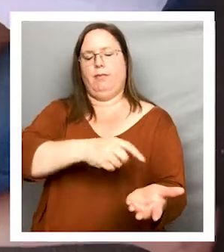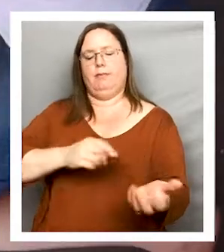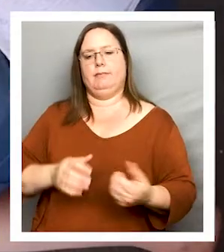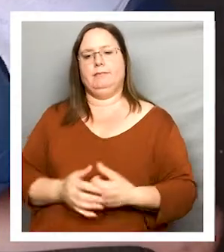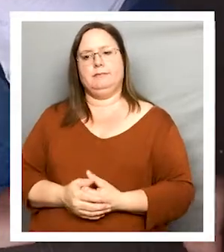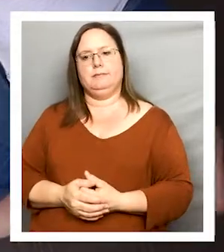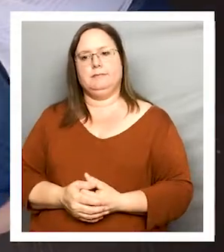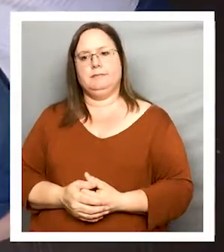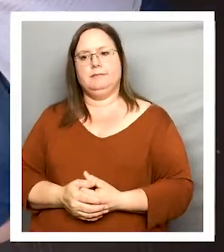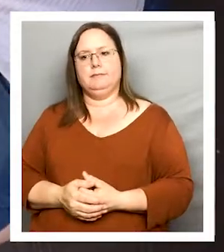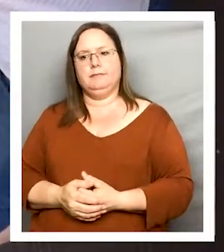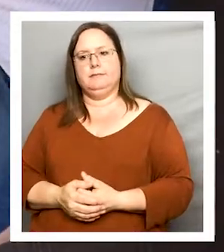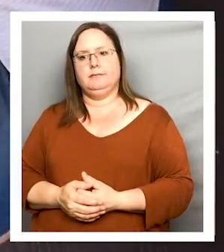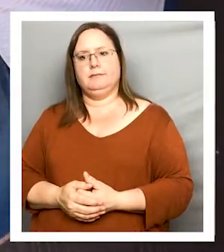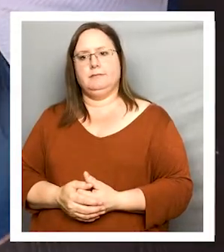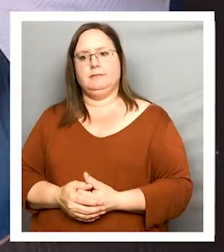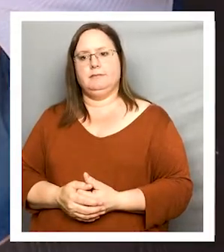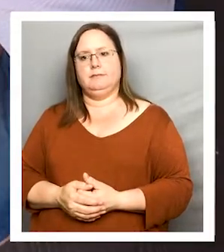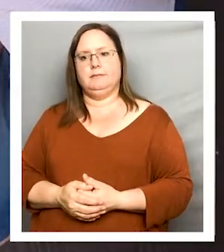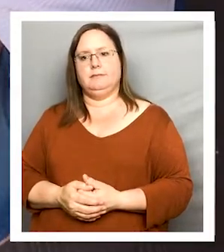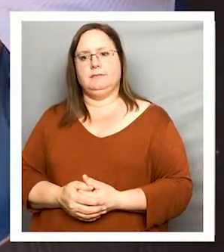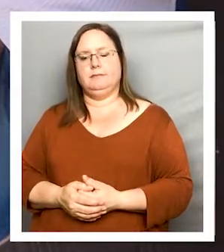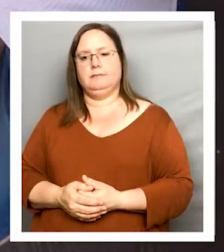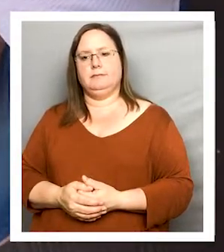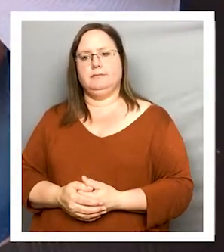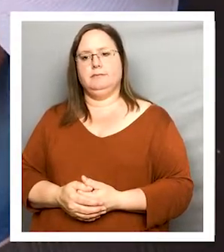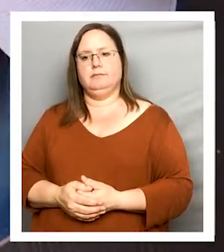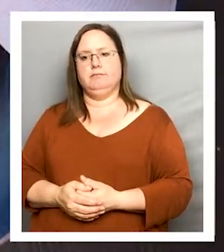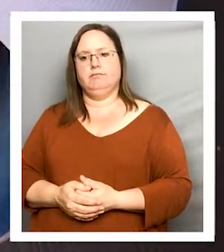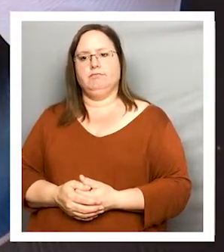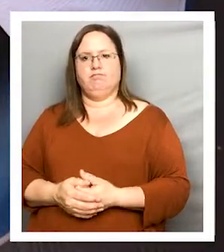pat it down so it's nice and flat and fills the space